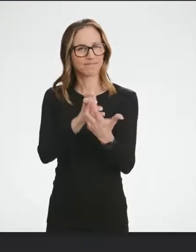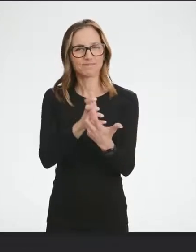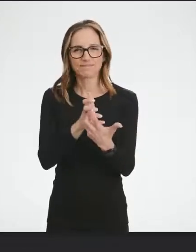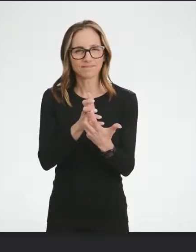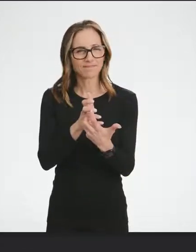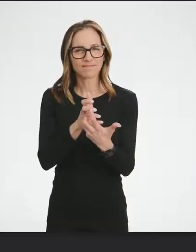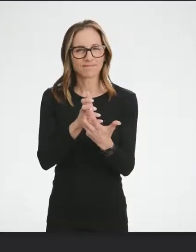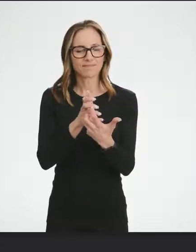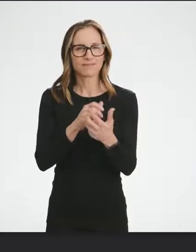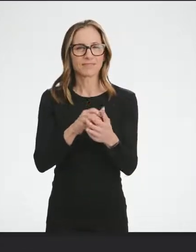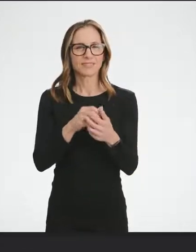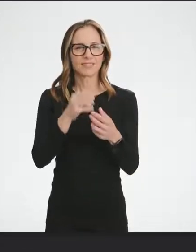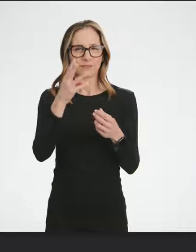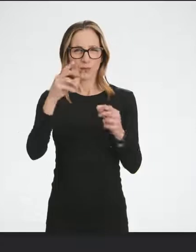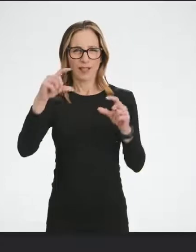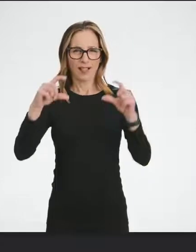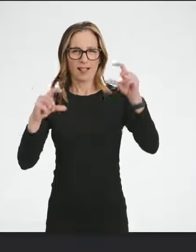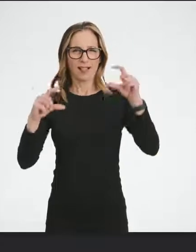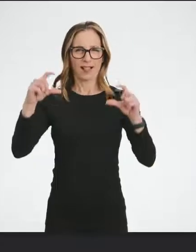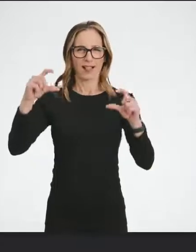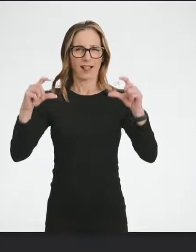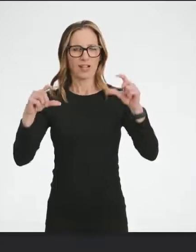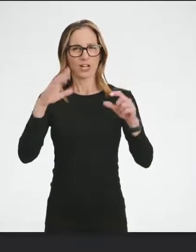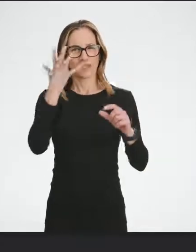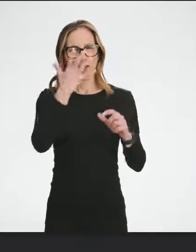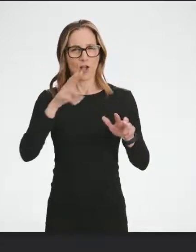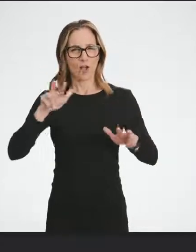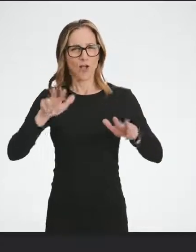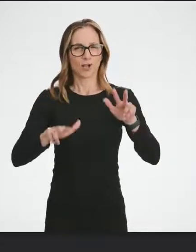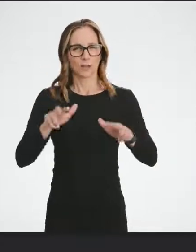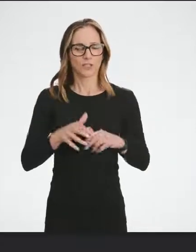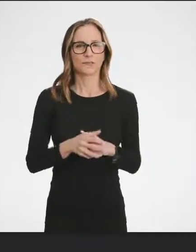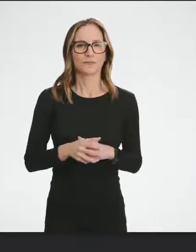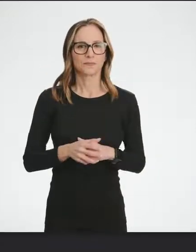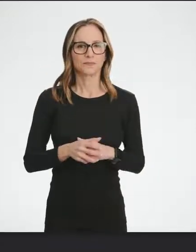A few controls are offscreen, and the charts have an awkward aspect ratio.